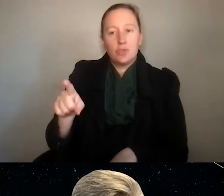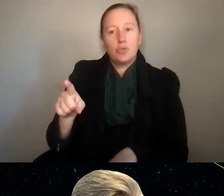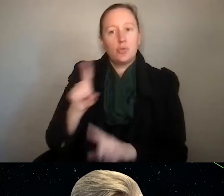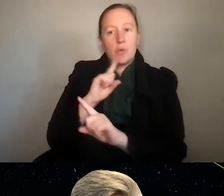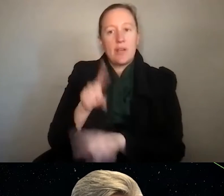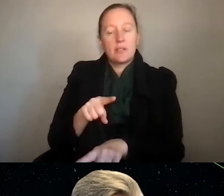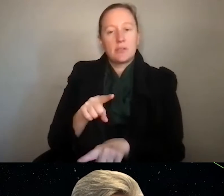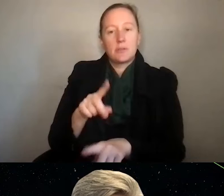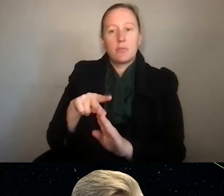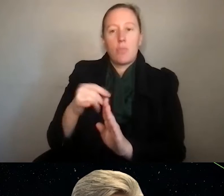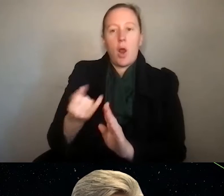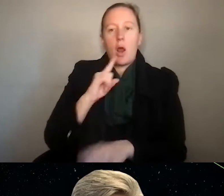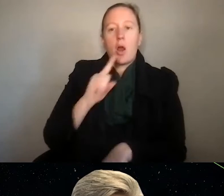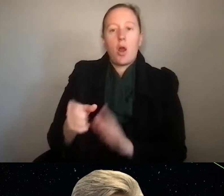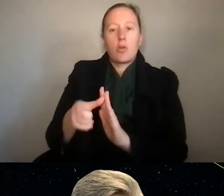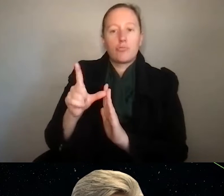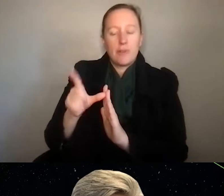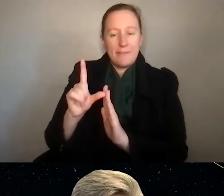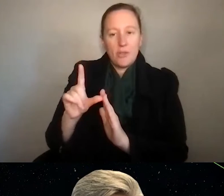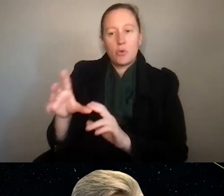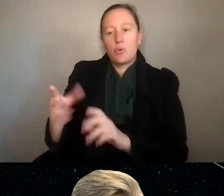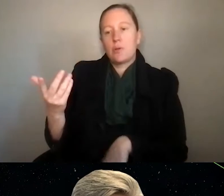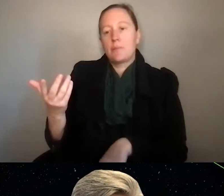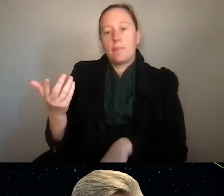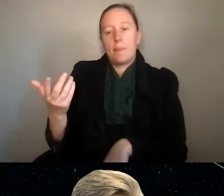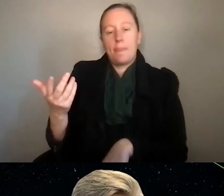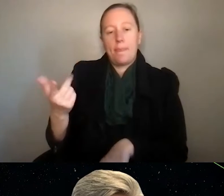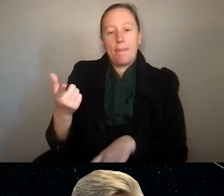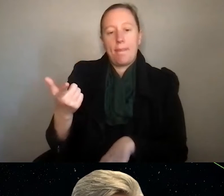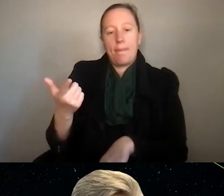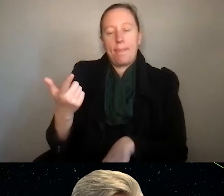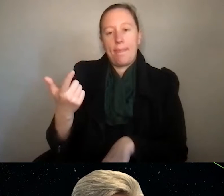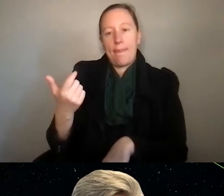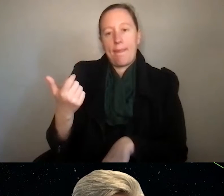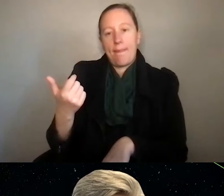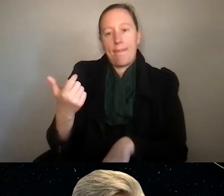projects are being reviewed they said on the criteria on